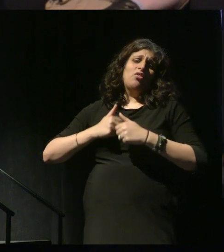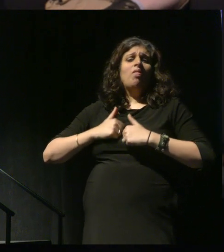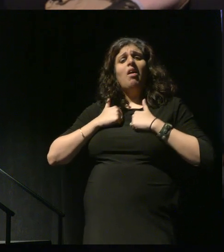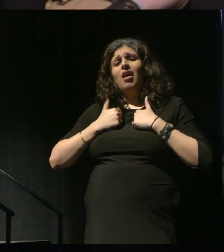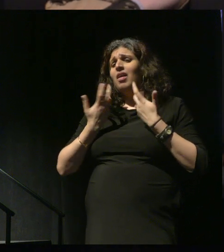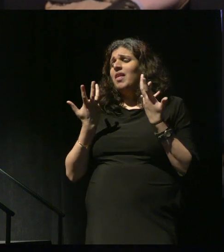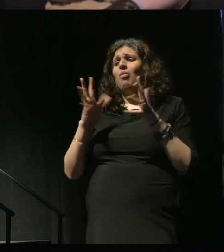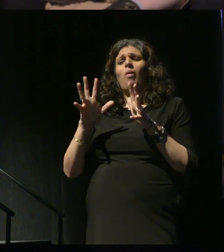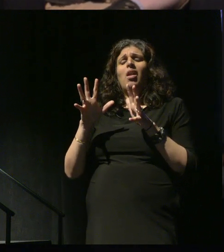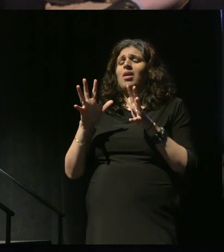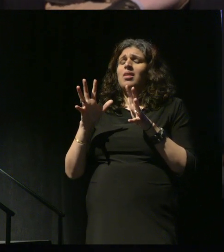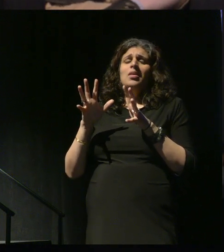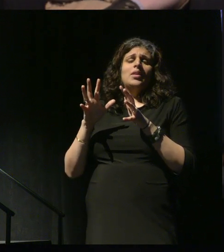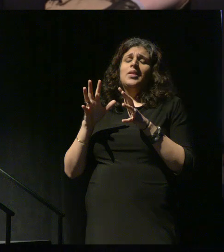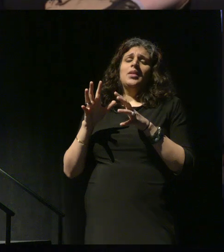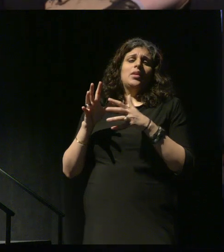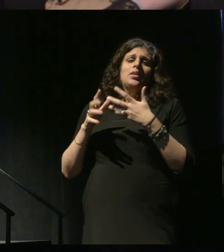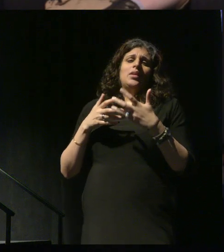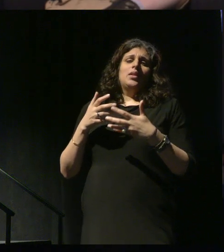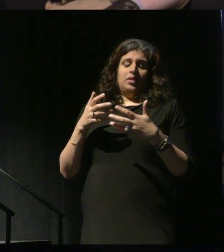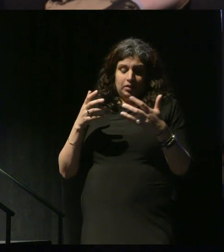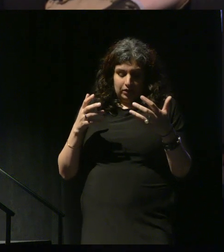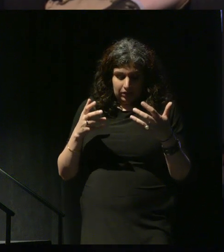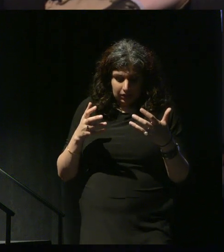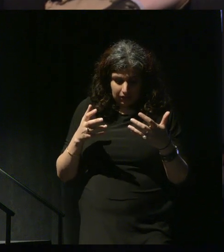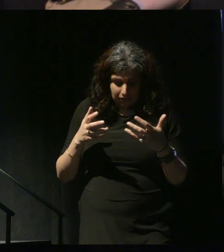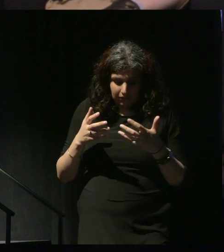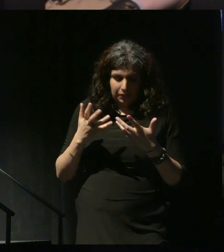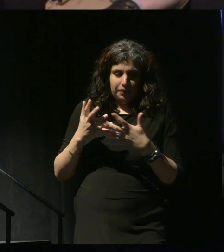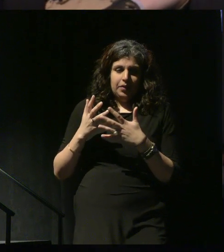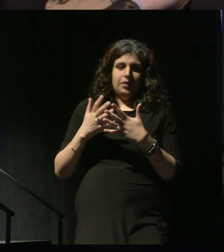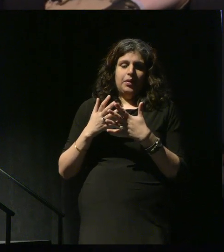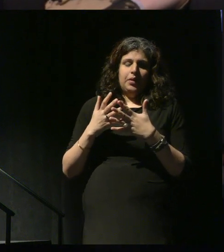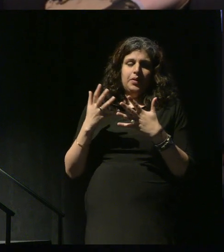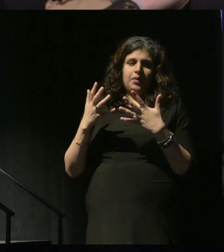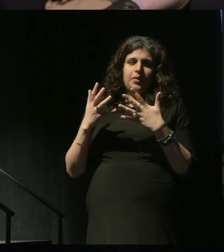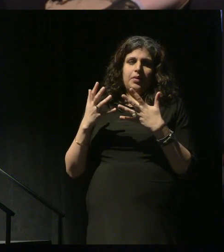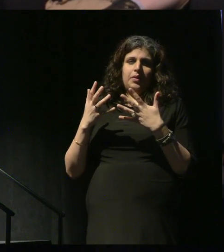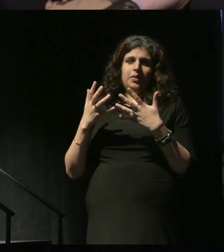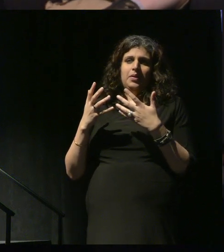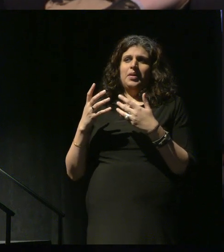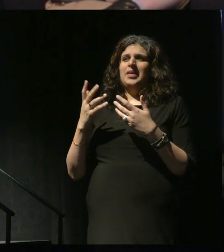They wouldn't want to, you know, like see me being not that fem, right.